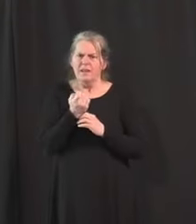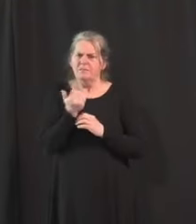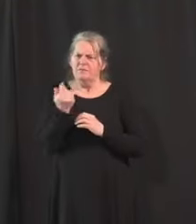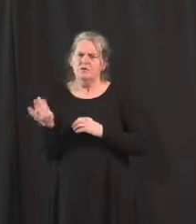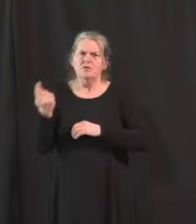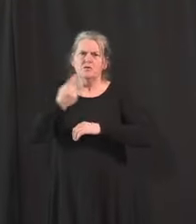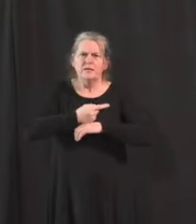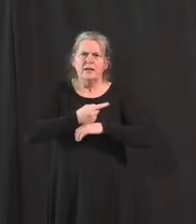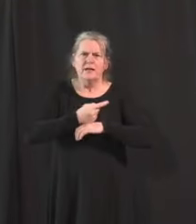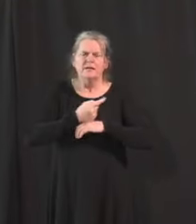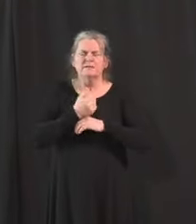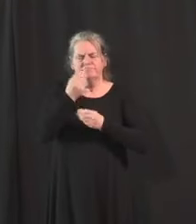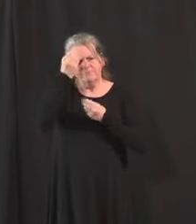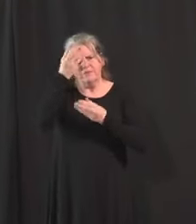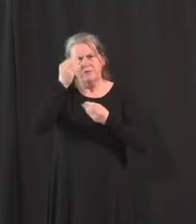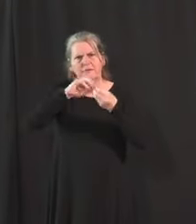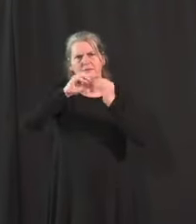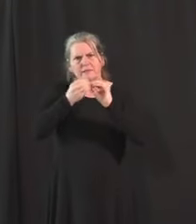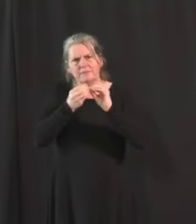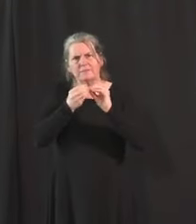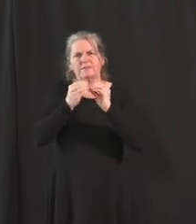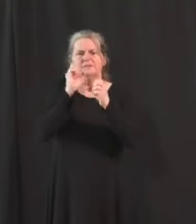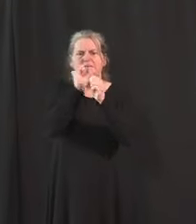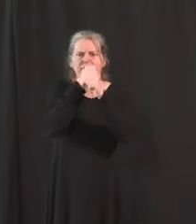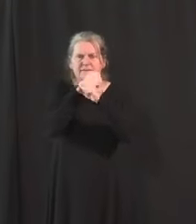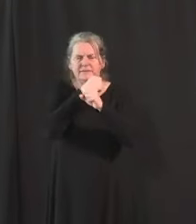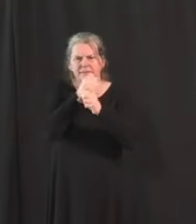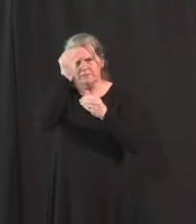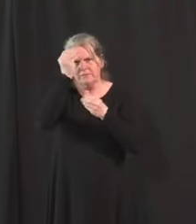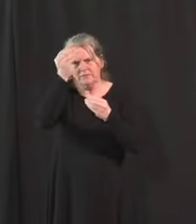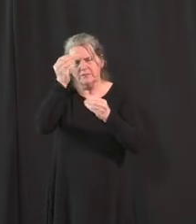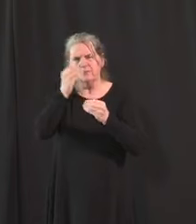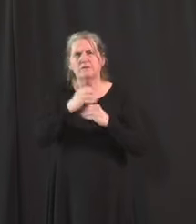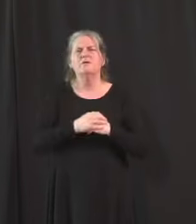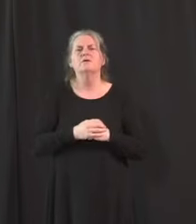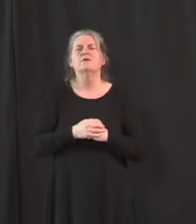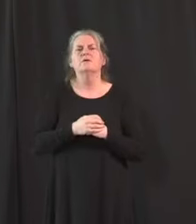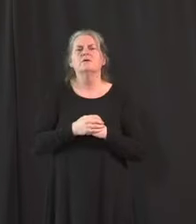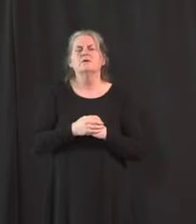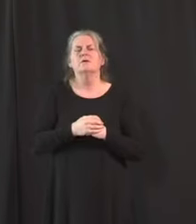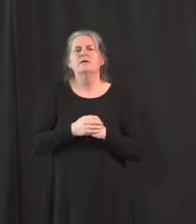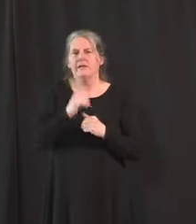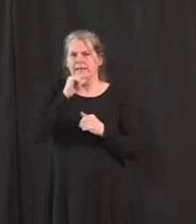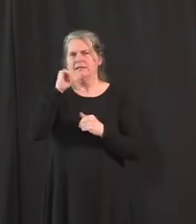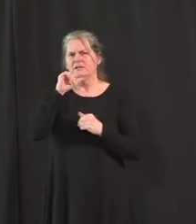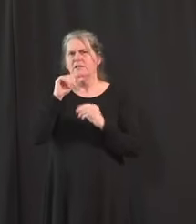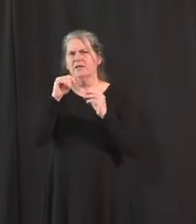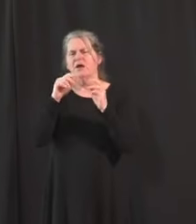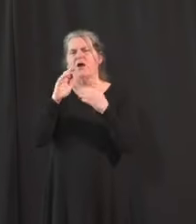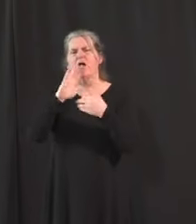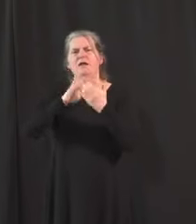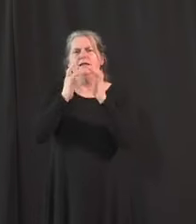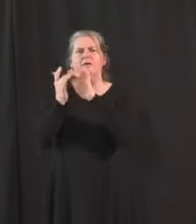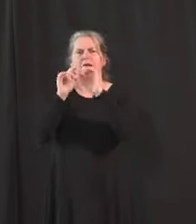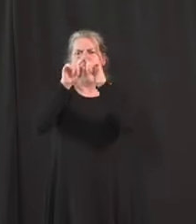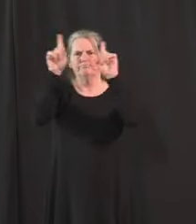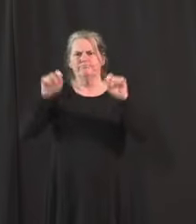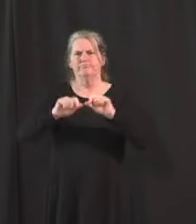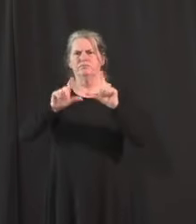SO I WANT TO BE ABLE TO TALK ABOUT THE NUMBERS WHICH WE POSTED YESTERDAY. AND WHERE WE ARE STAYING AT